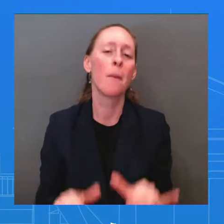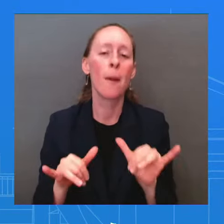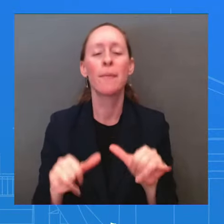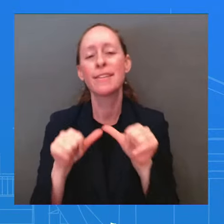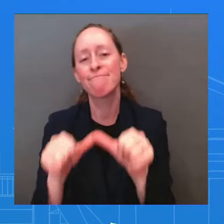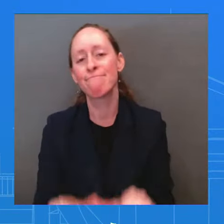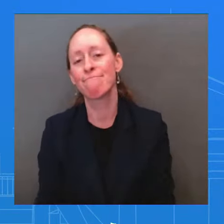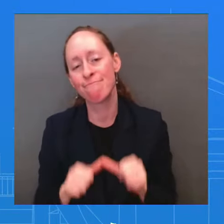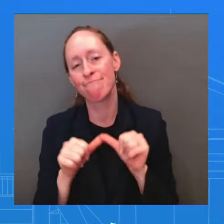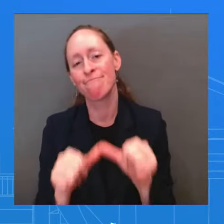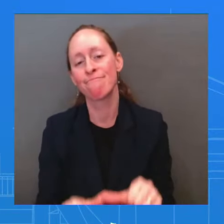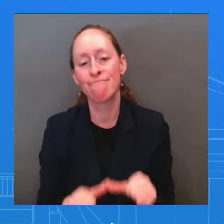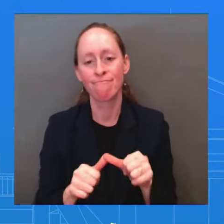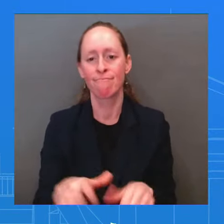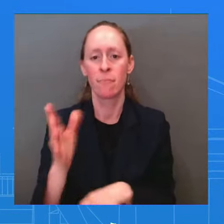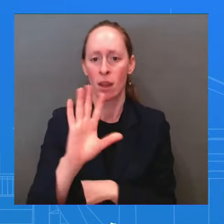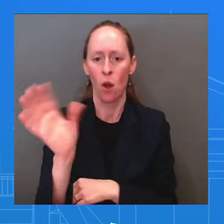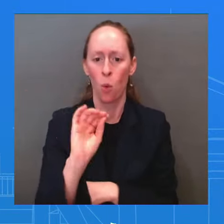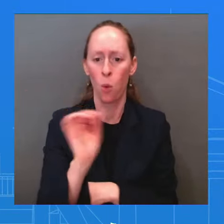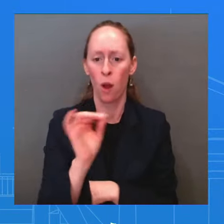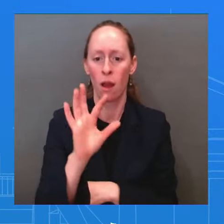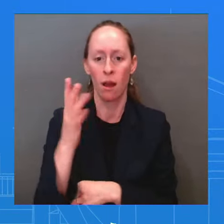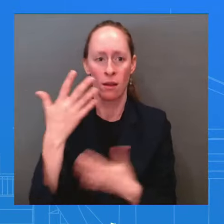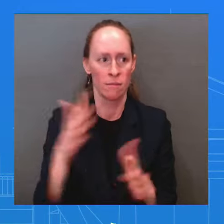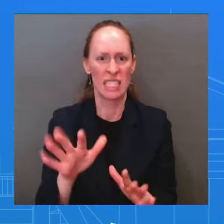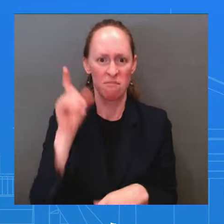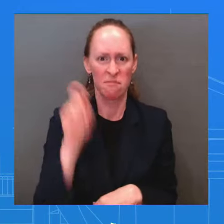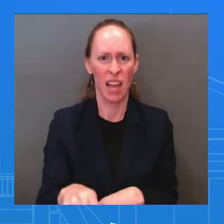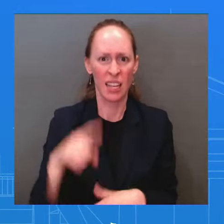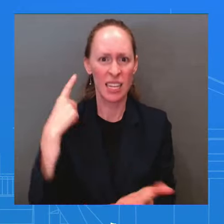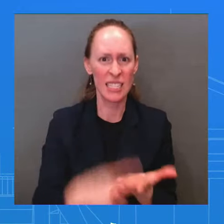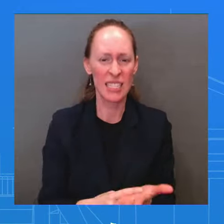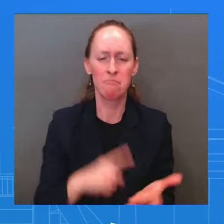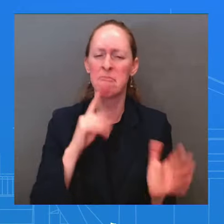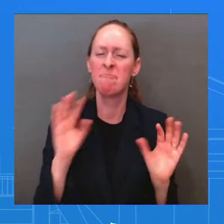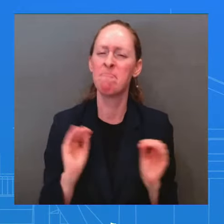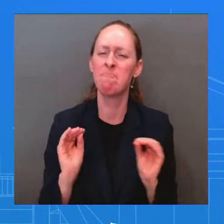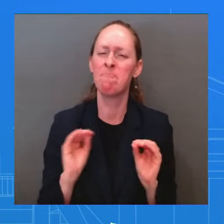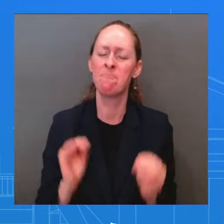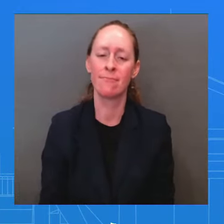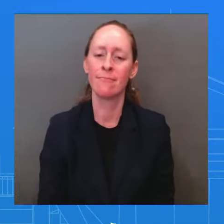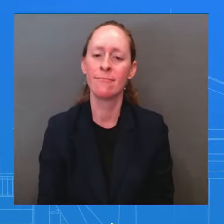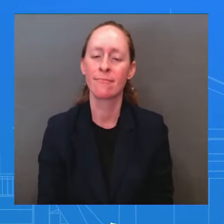point by point on what's been discussed, what's been -- what's been put forth in front of anybody.